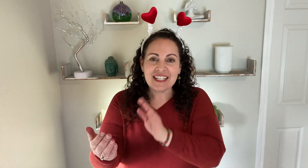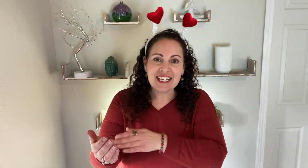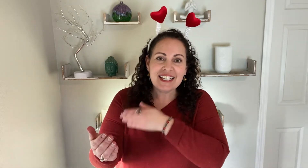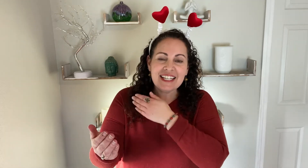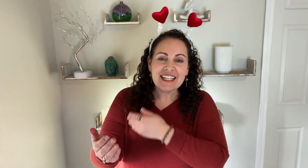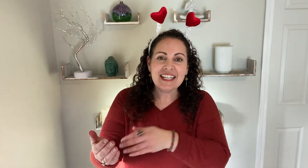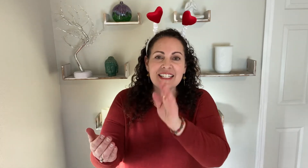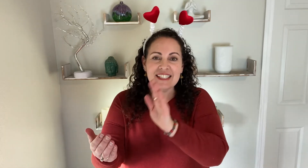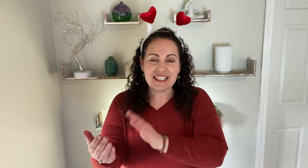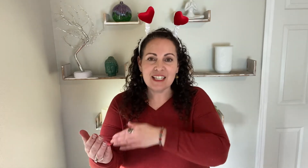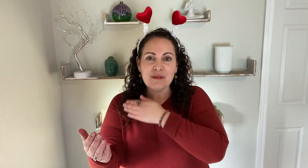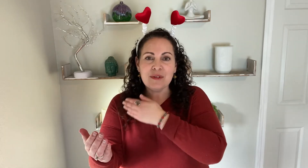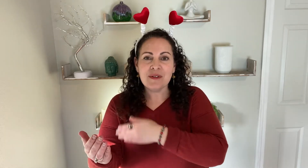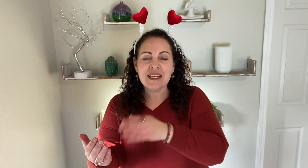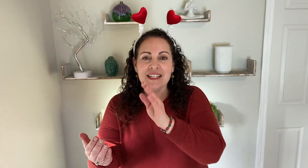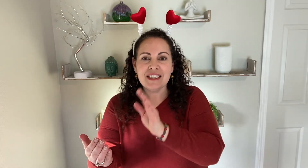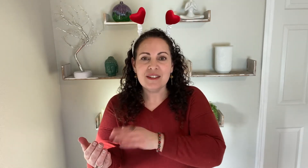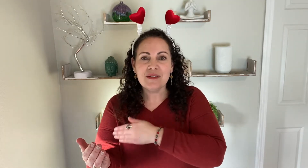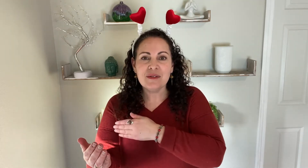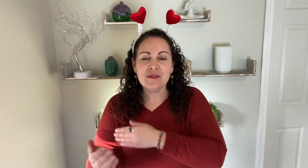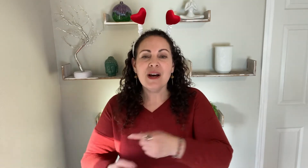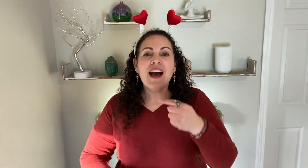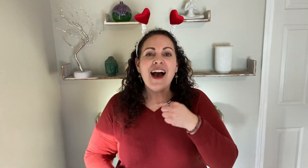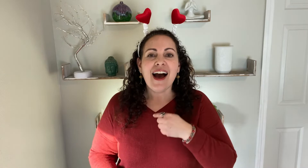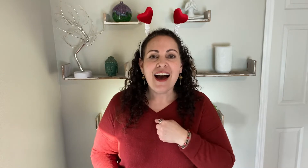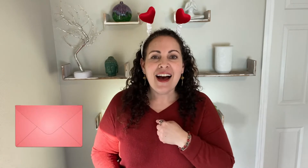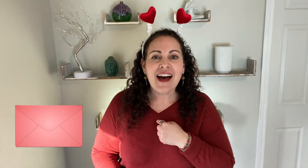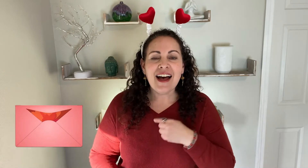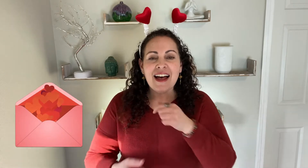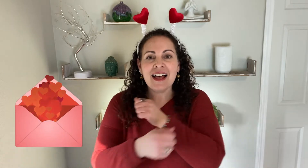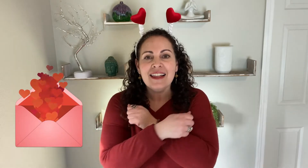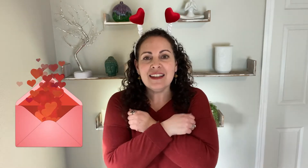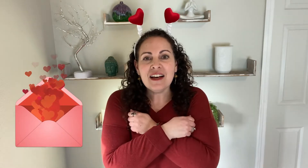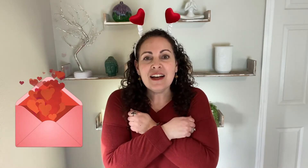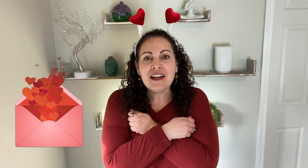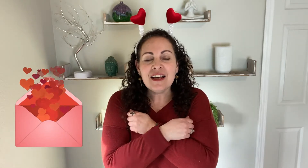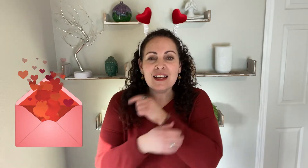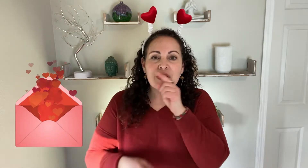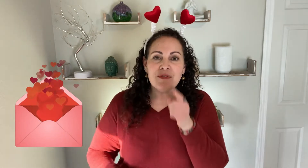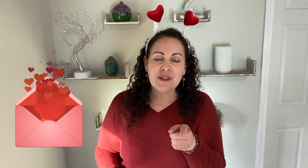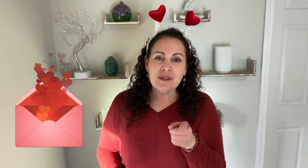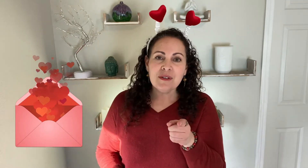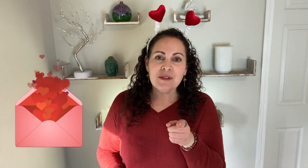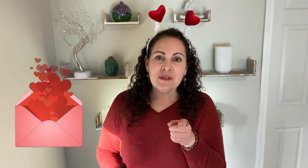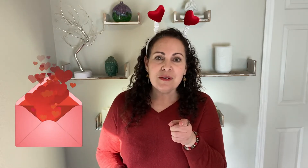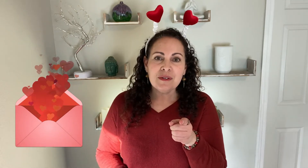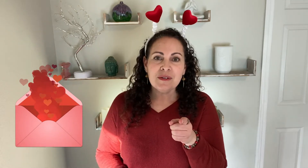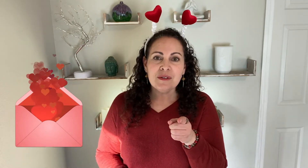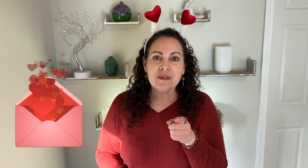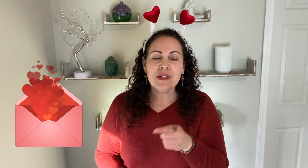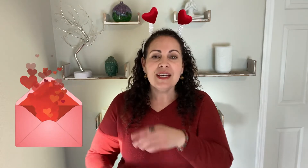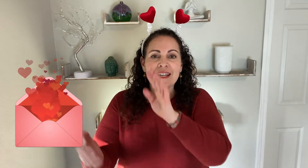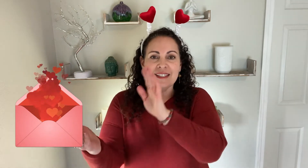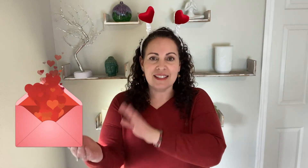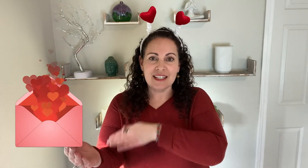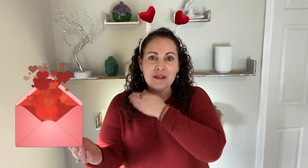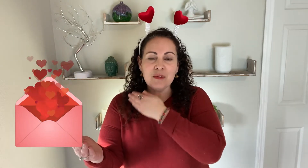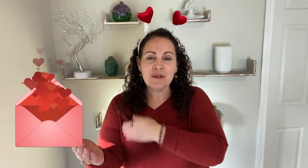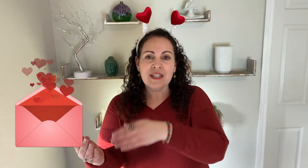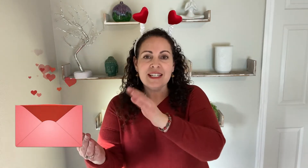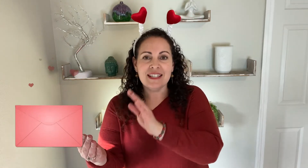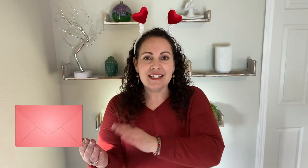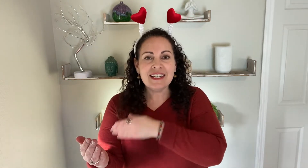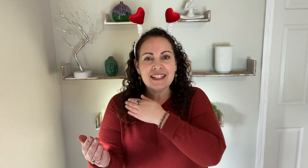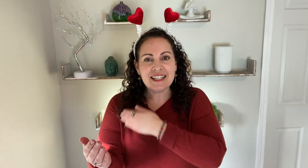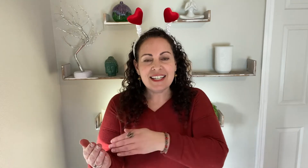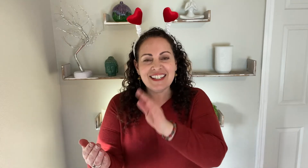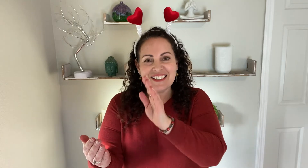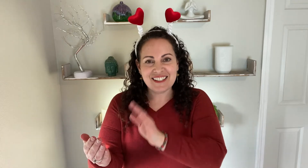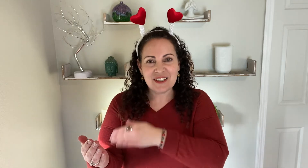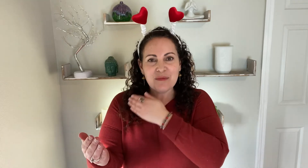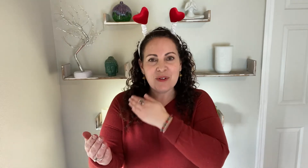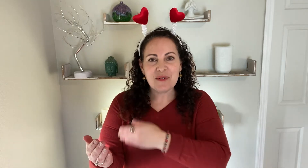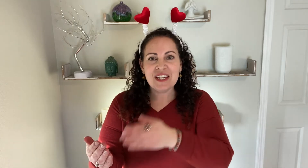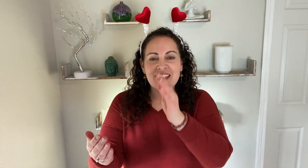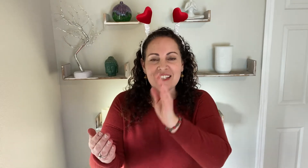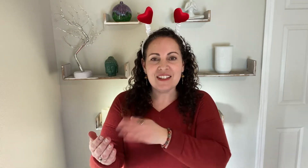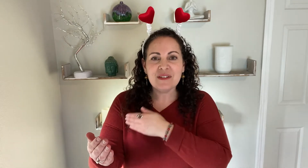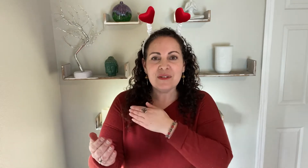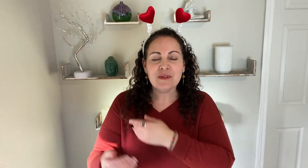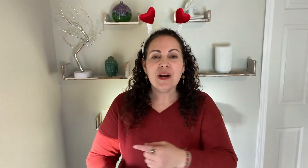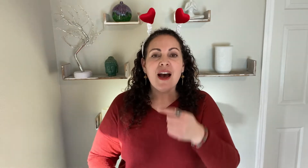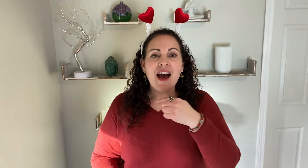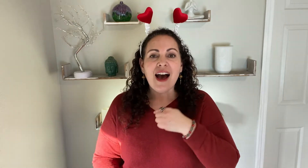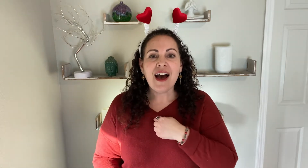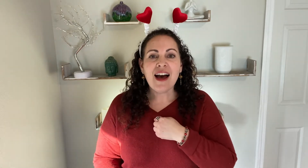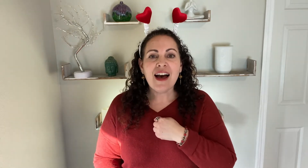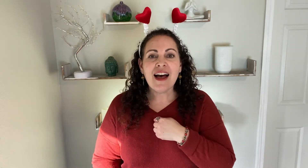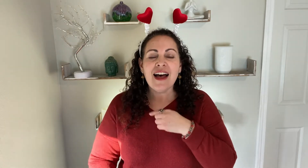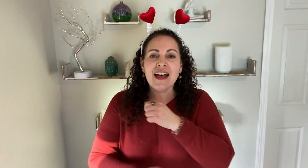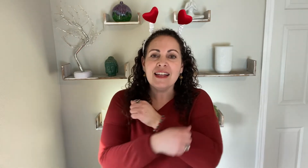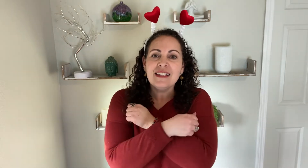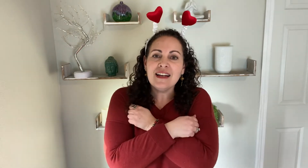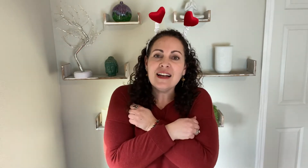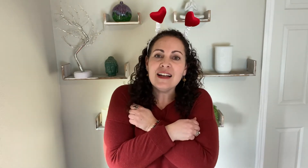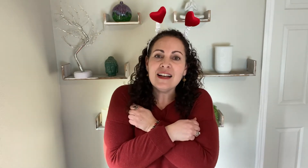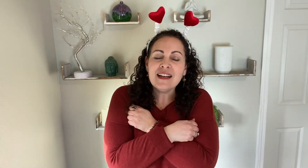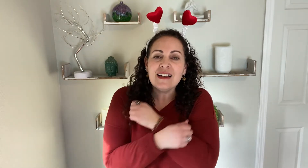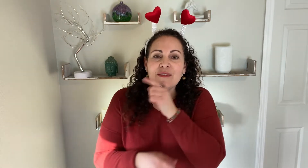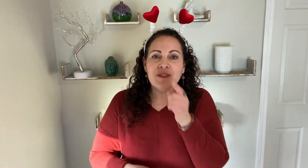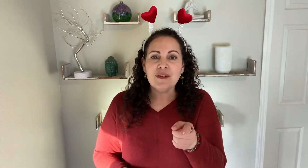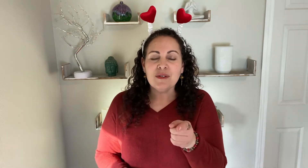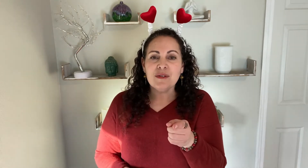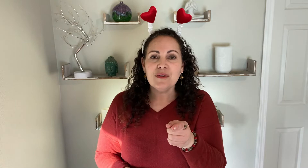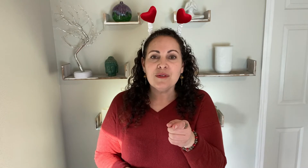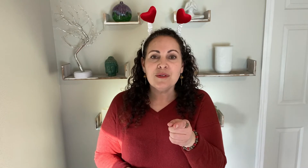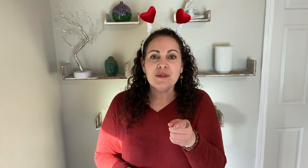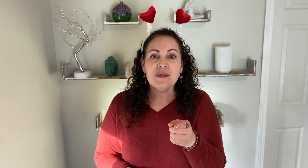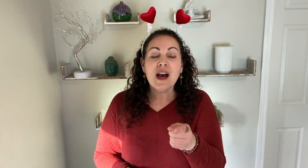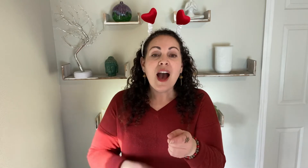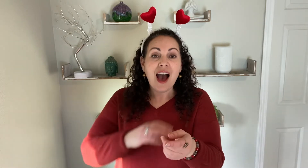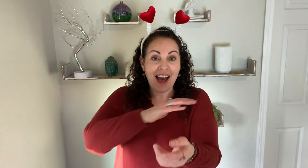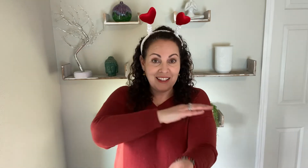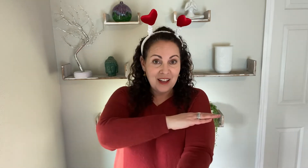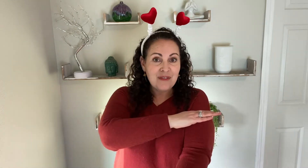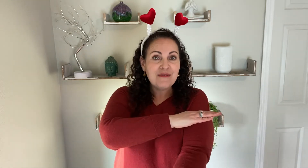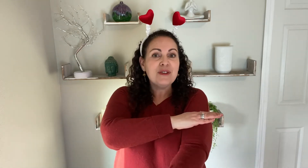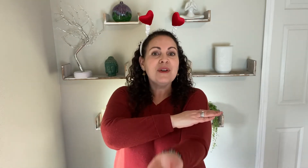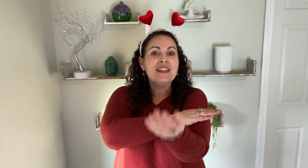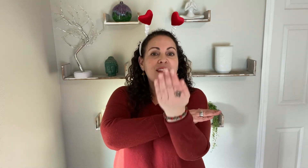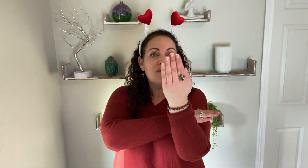Skinnamarinky dinky dink Skinnamarinky do, I love you!